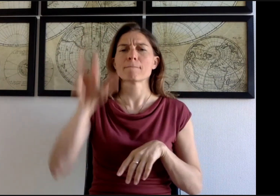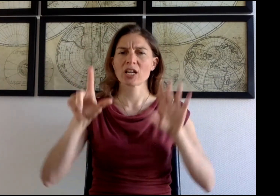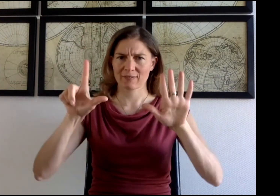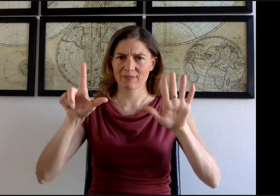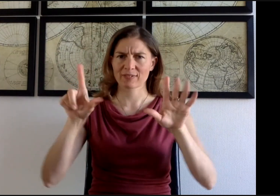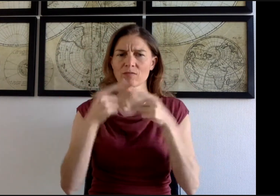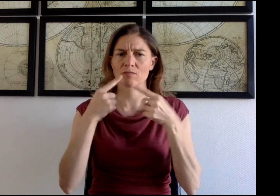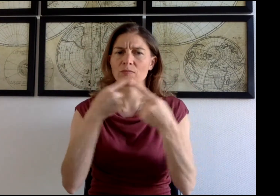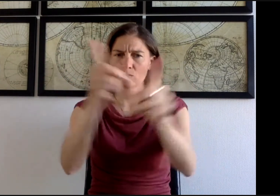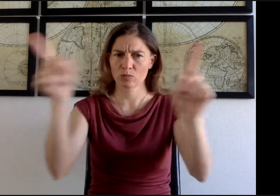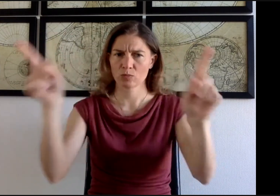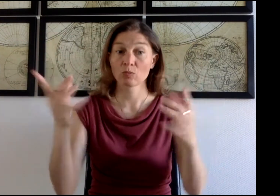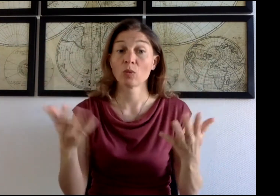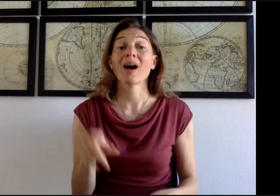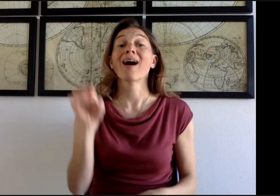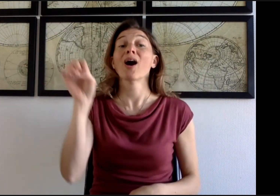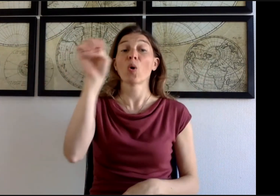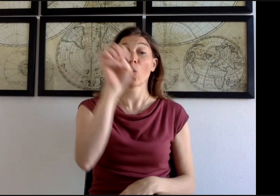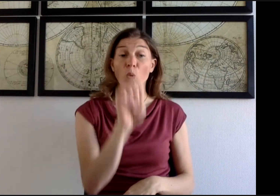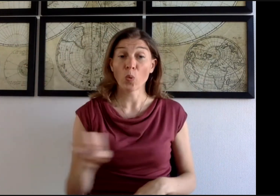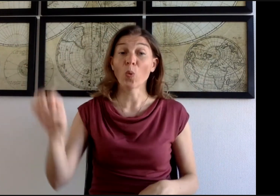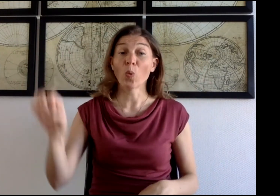Europe is approaching a peak presentation of cases,